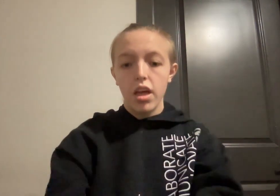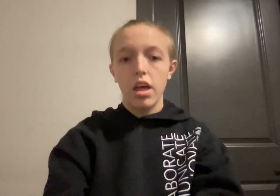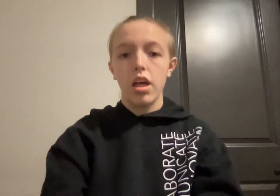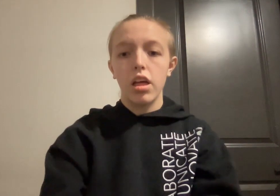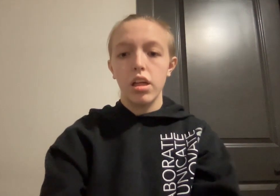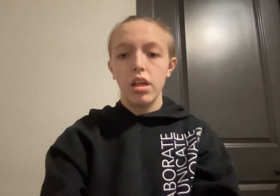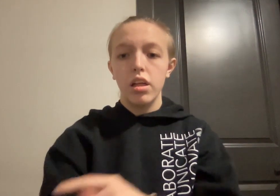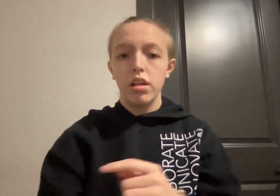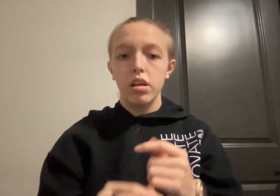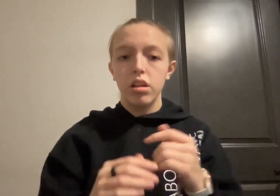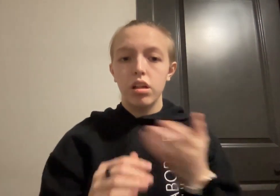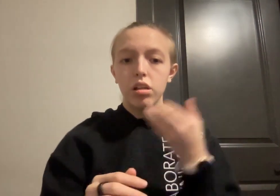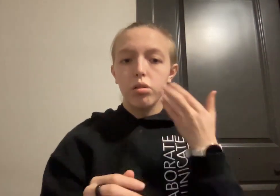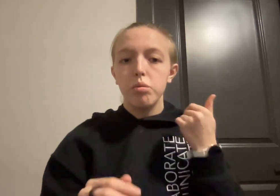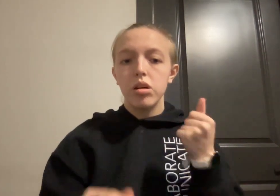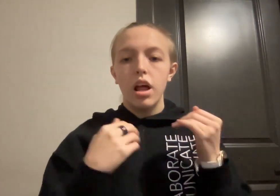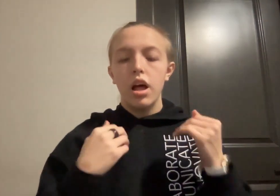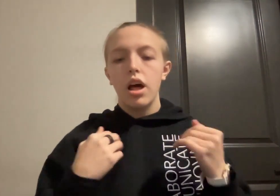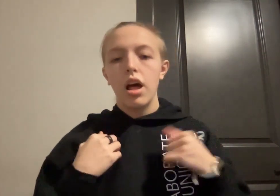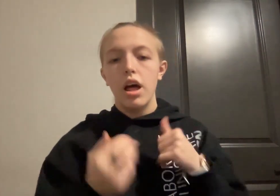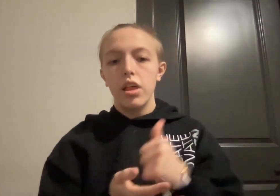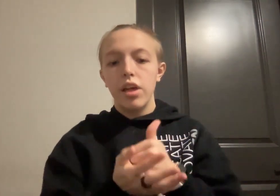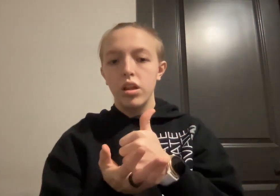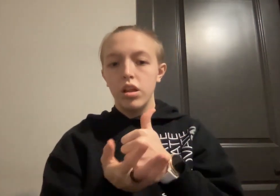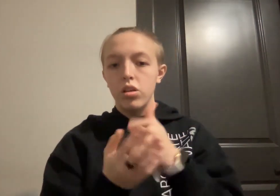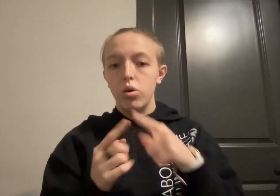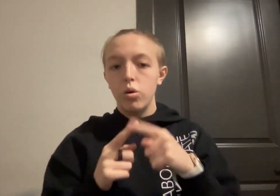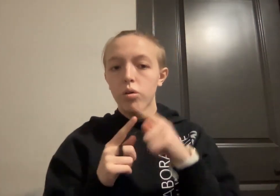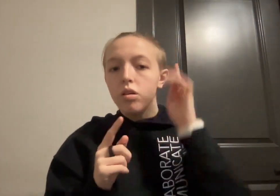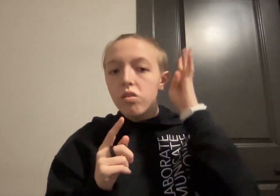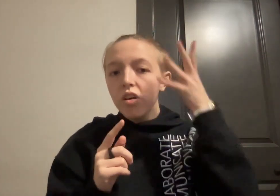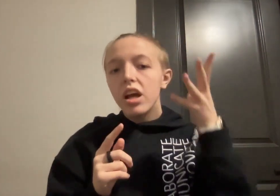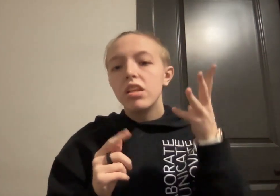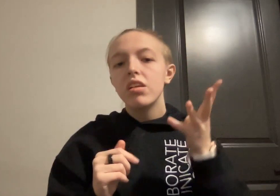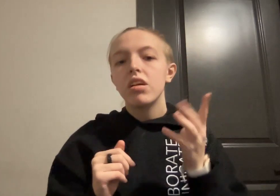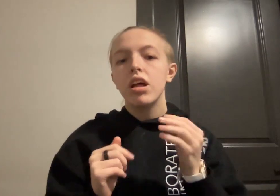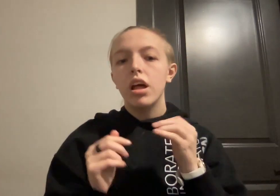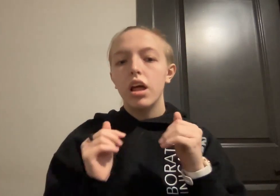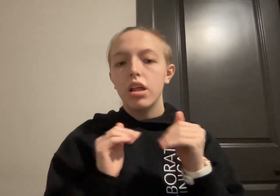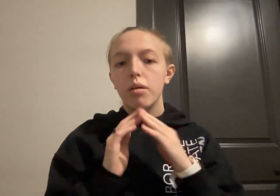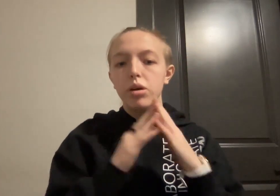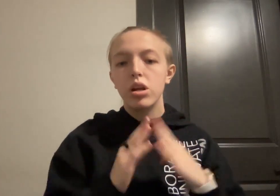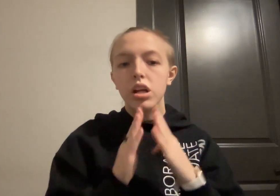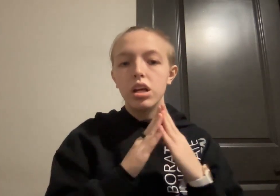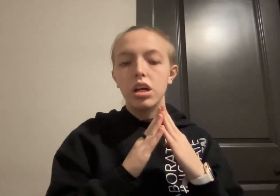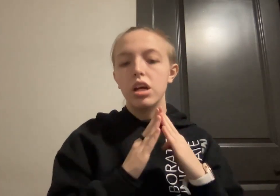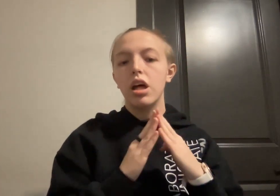Experiences and how it helped to create a community